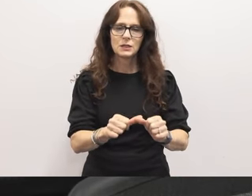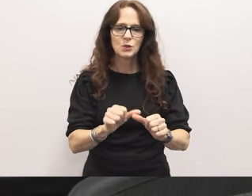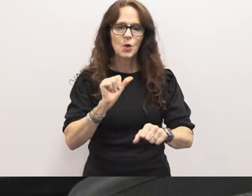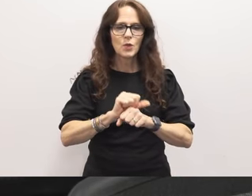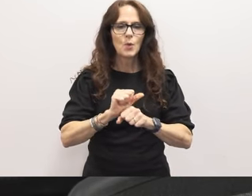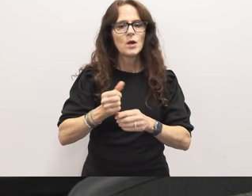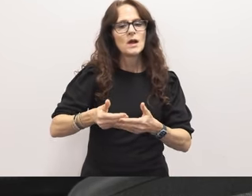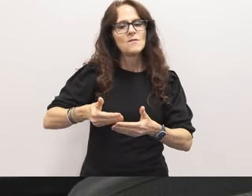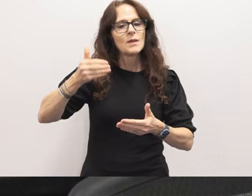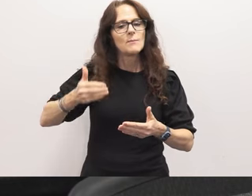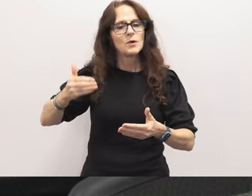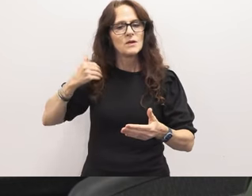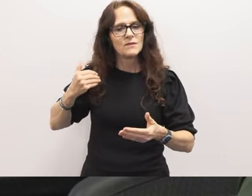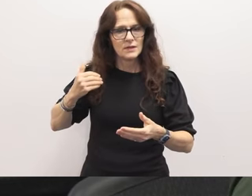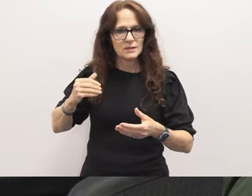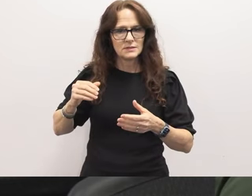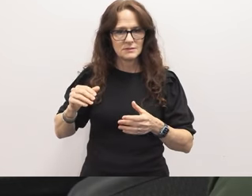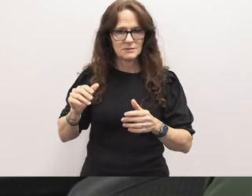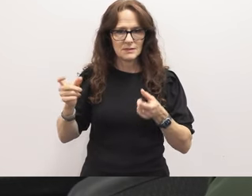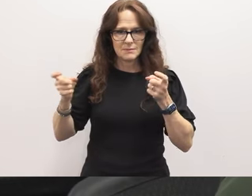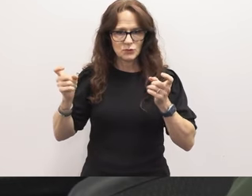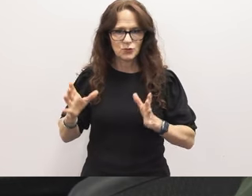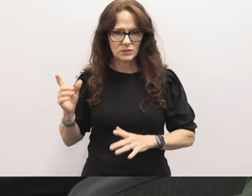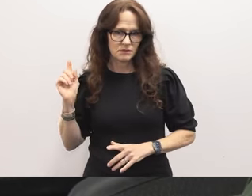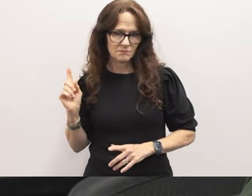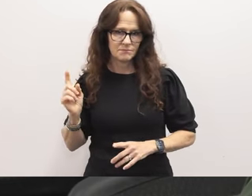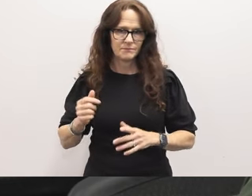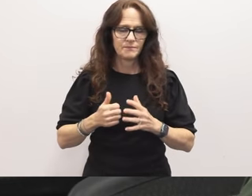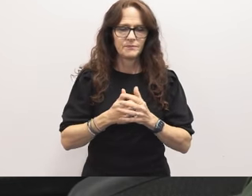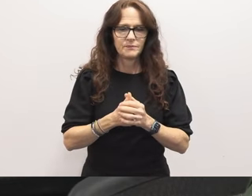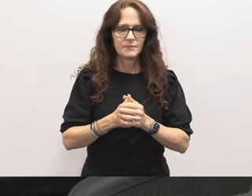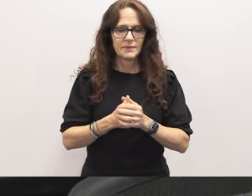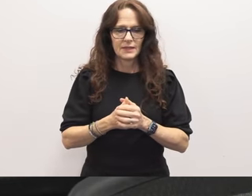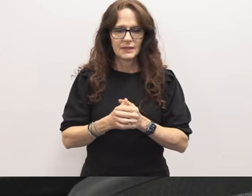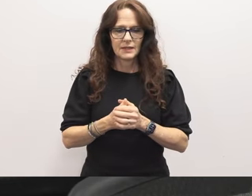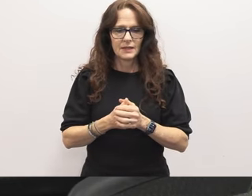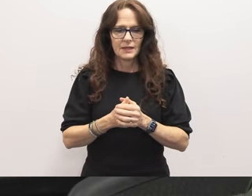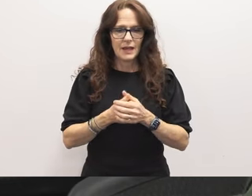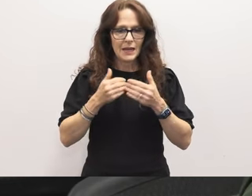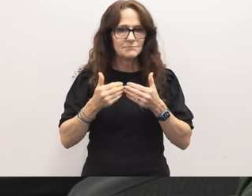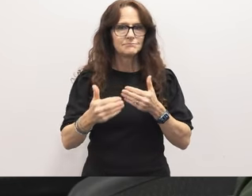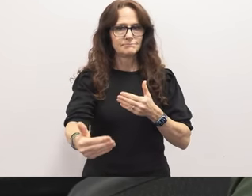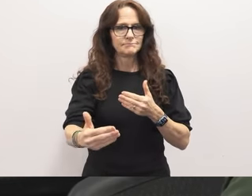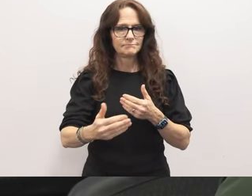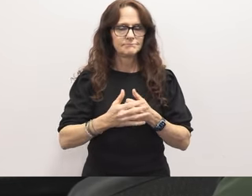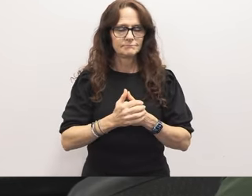and looking at where we are right then and there. And so with restorative justice,